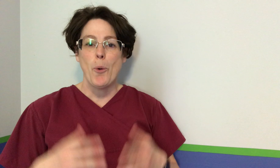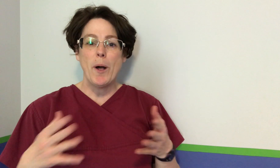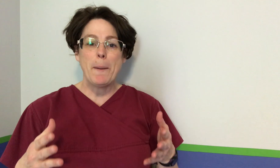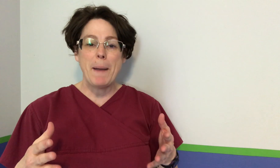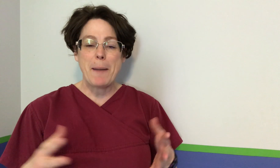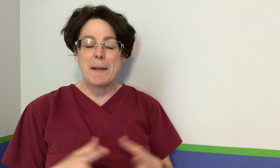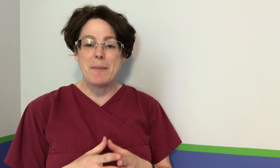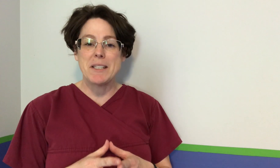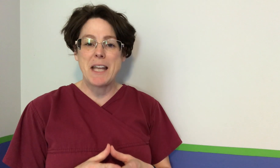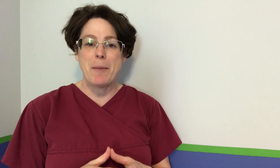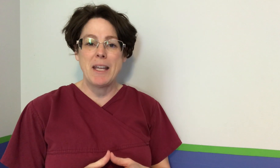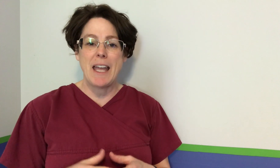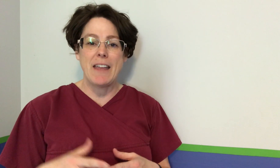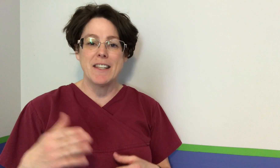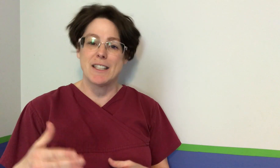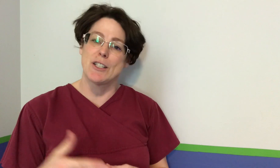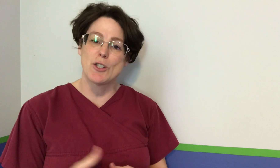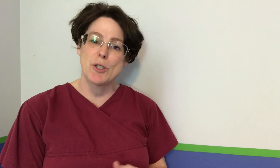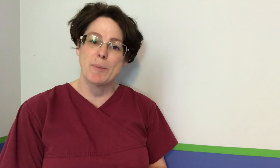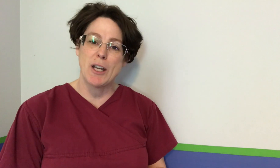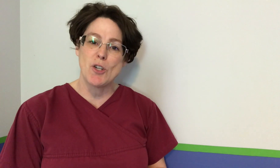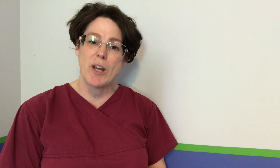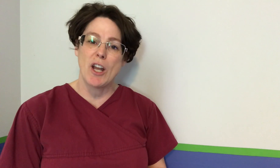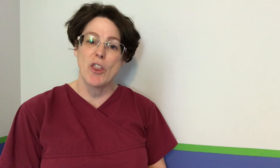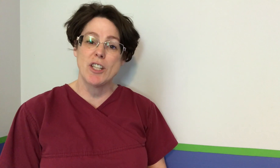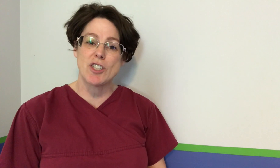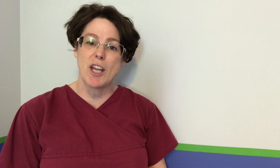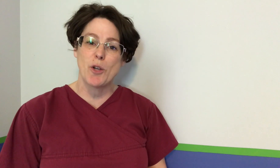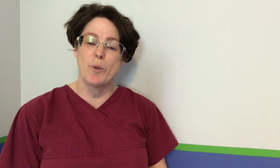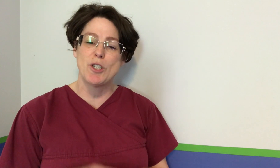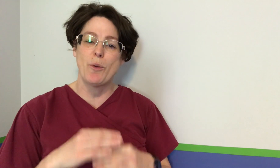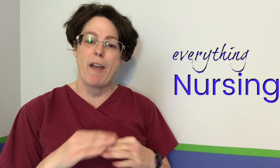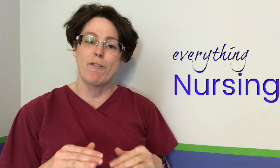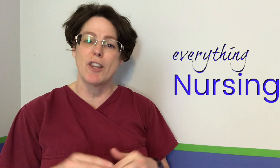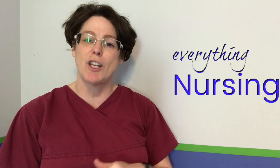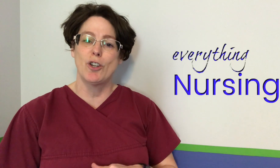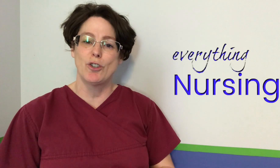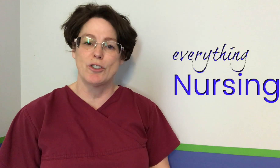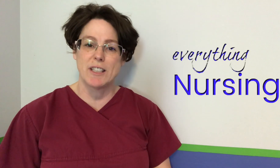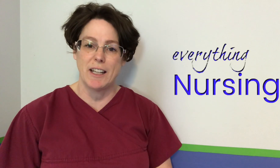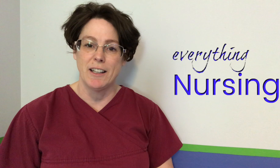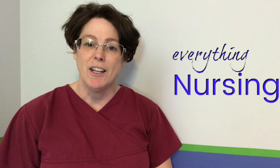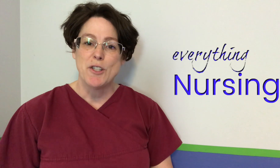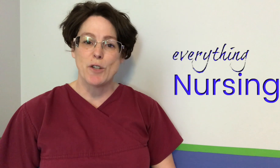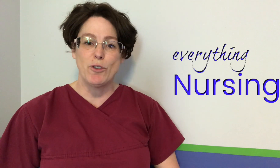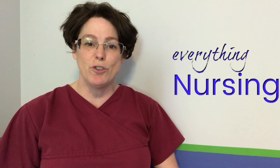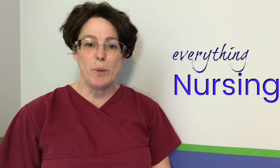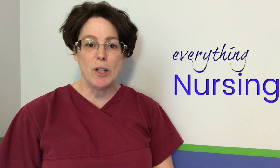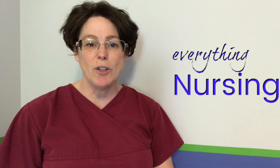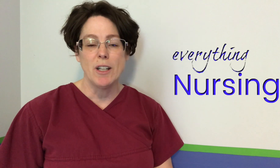welcome back my name is tammy and this is nurseminder and on this channel we do